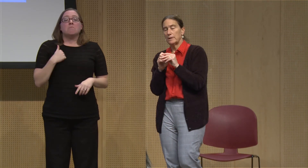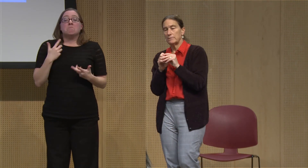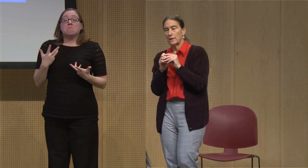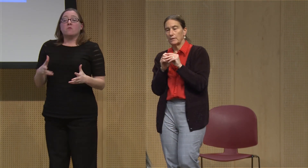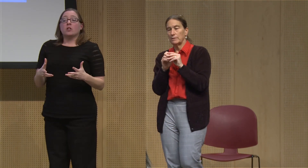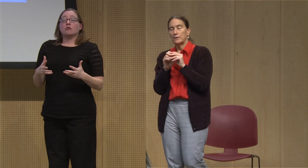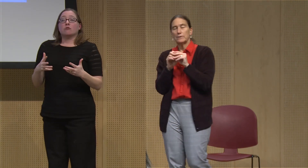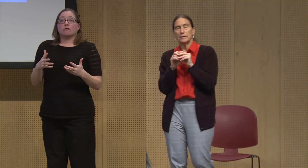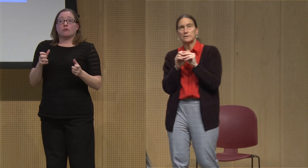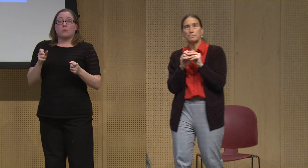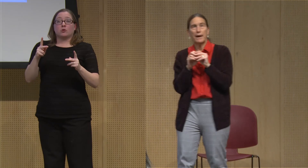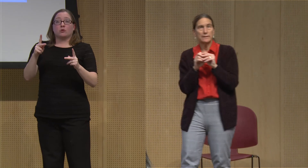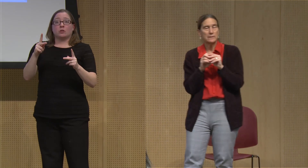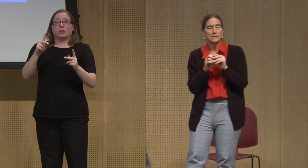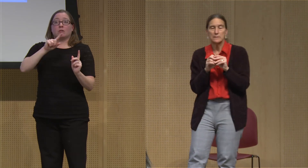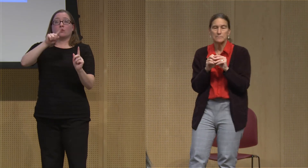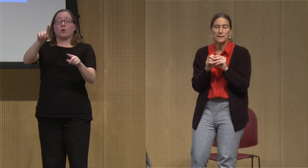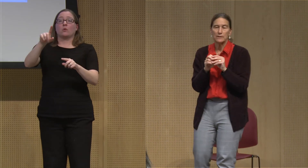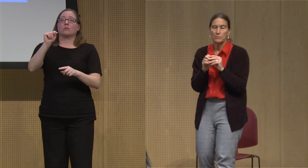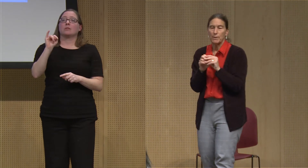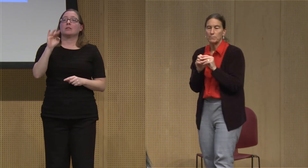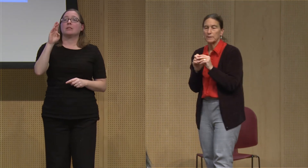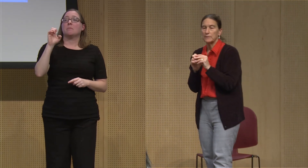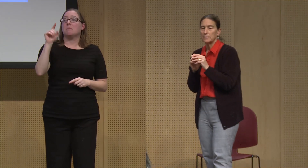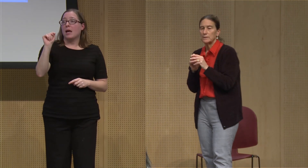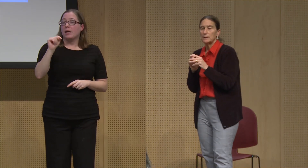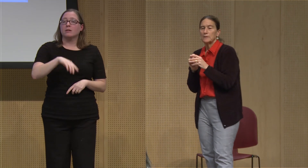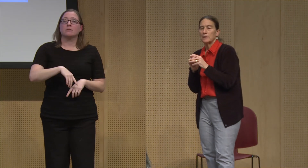IN, UH, TIBET, THE DOMINICAN REPUBLIC,